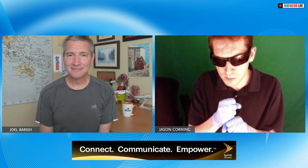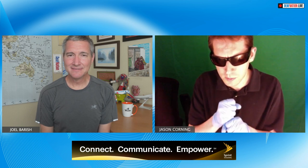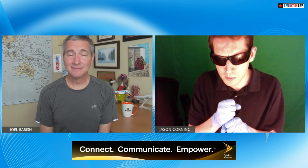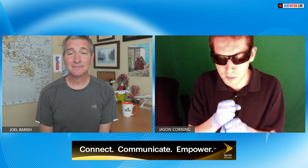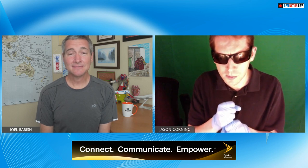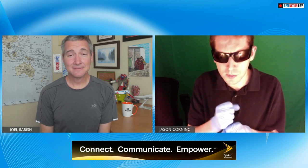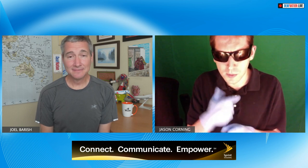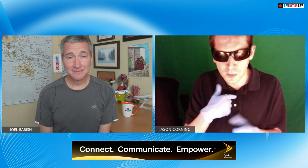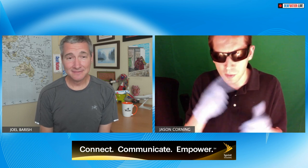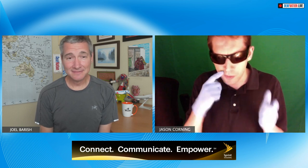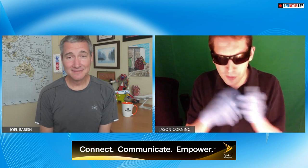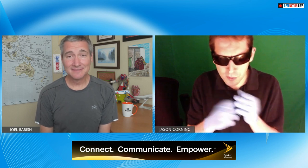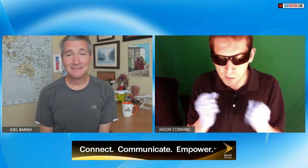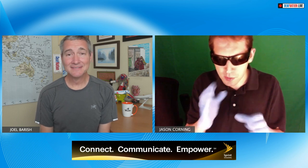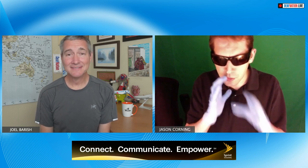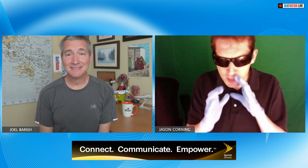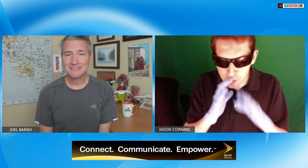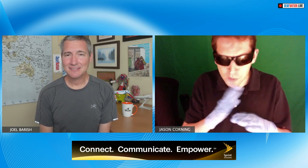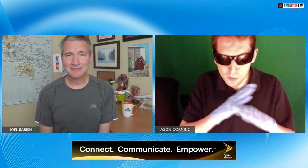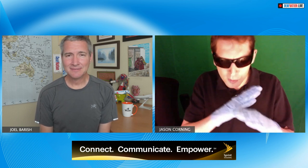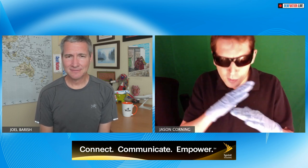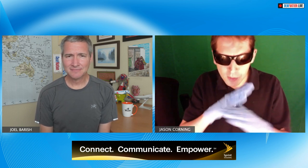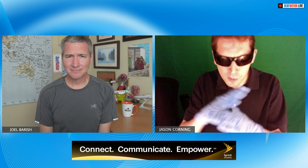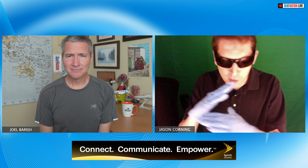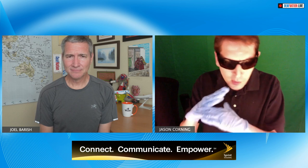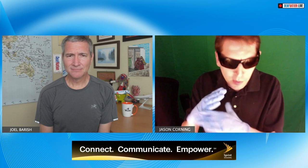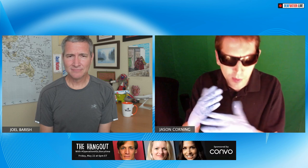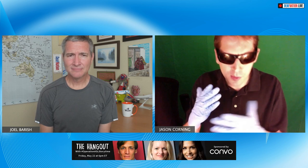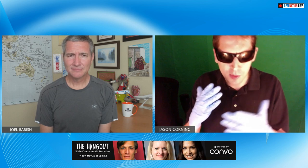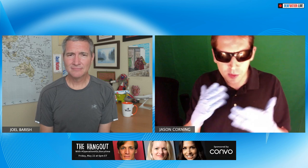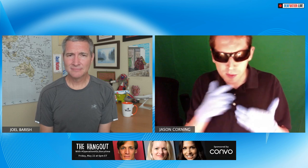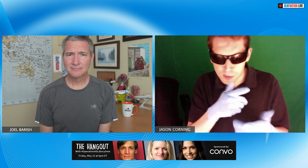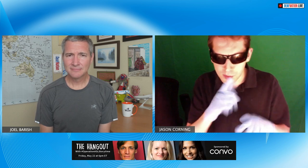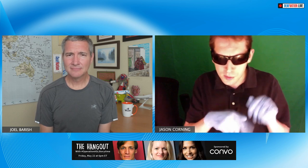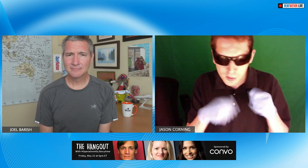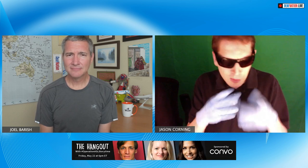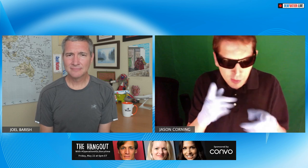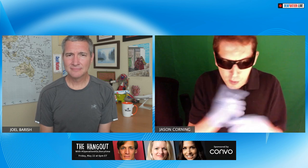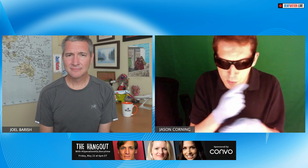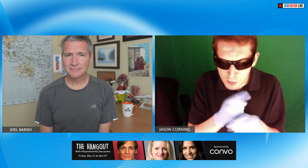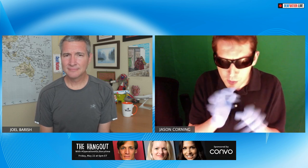I noticed there were communication barriers they couldn't provide an appropriate interpreter